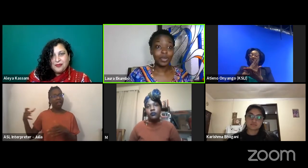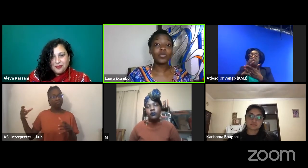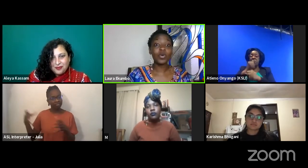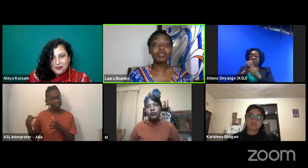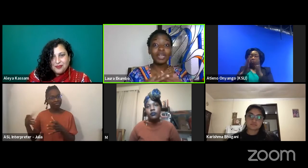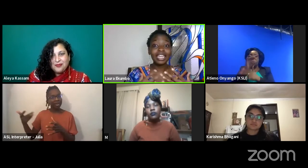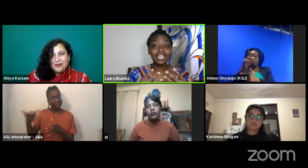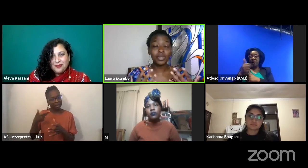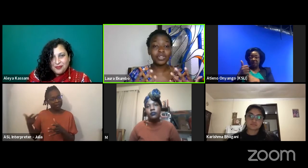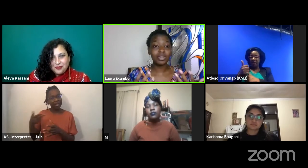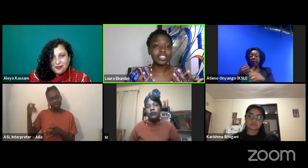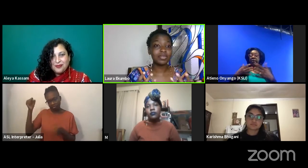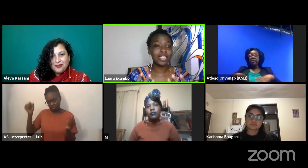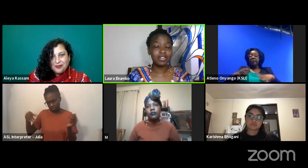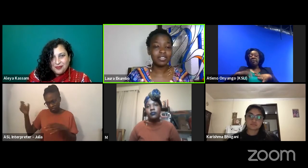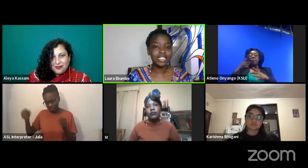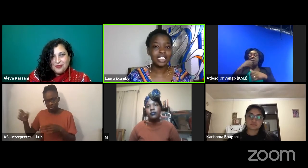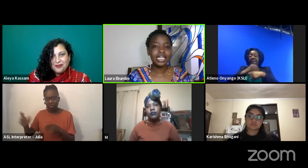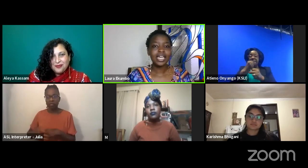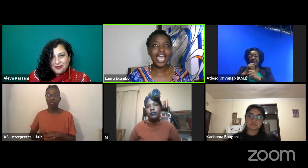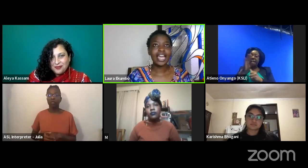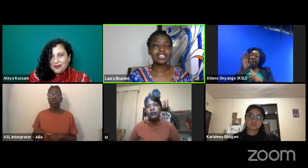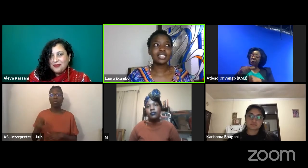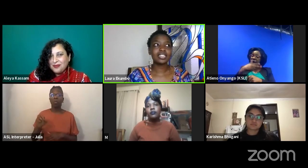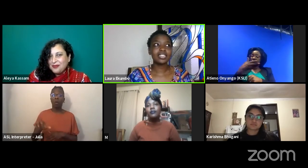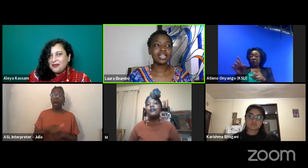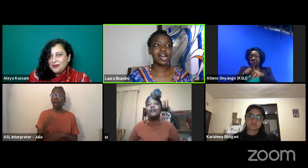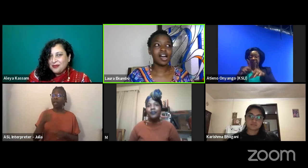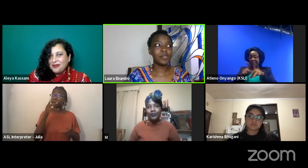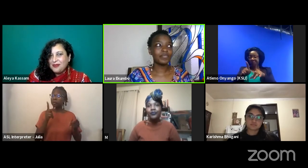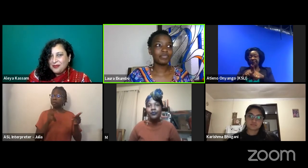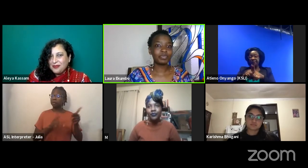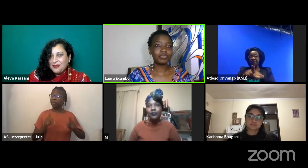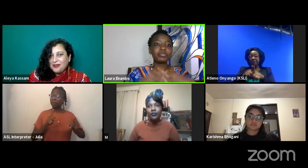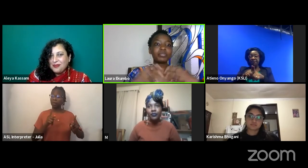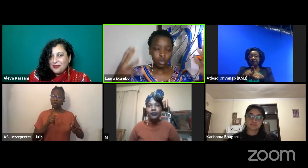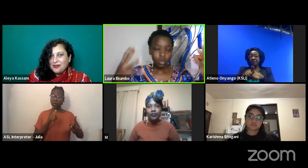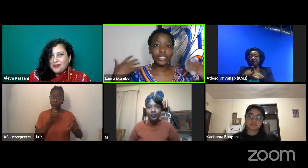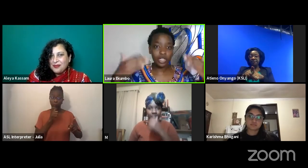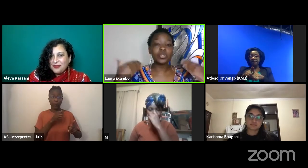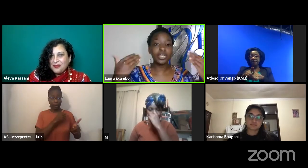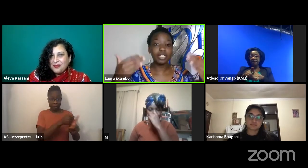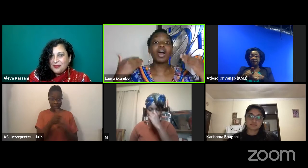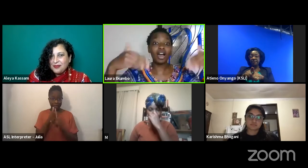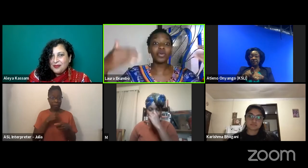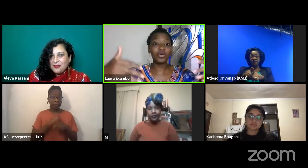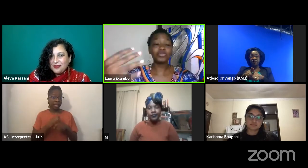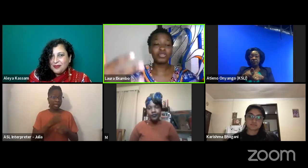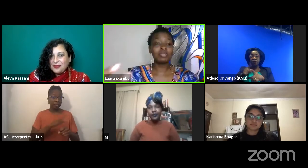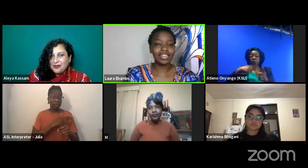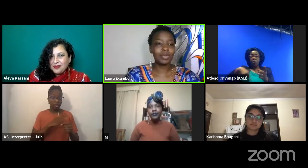people who are making musicals themselves. And we get to hear our own feedback.